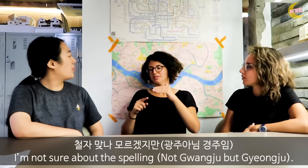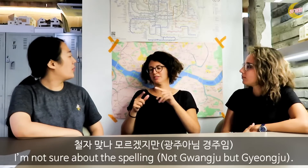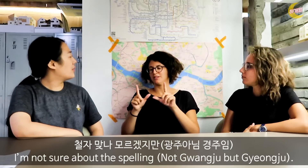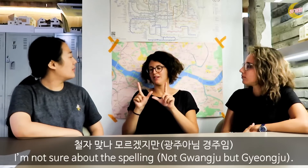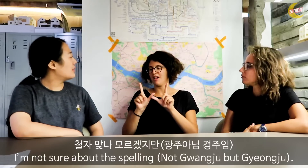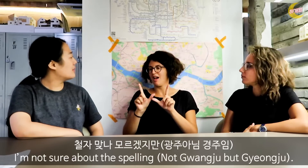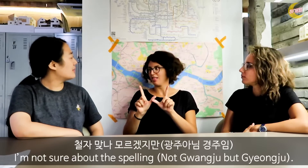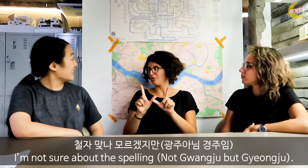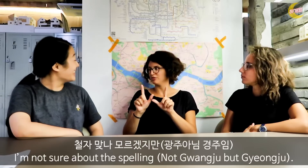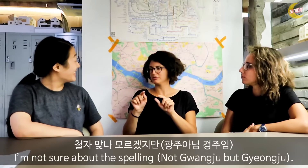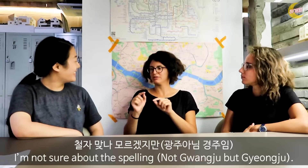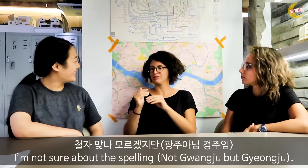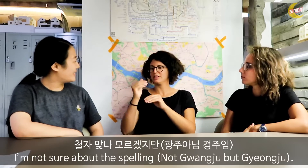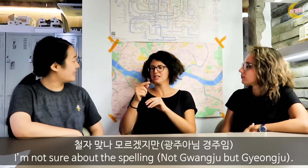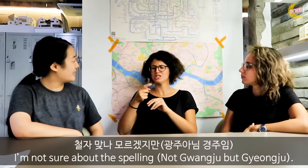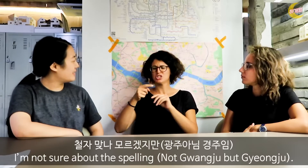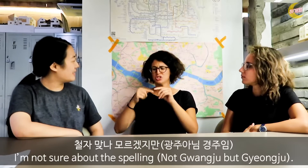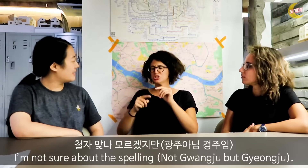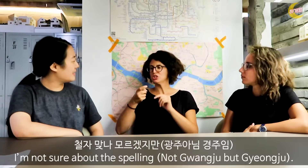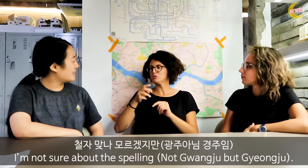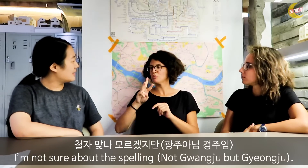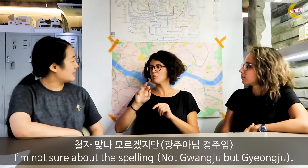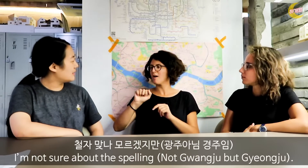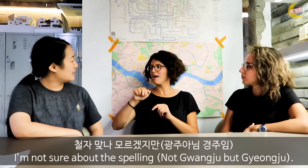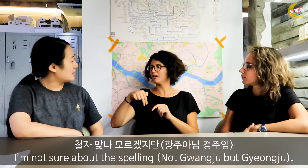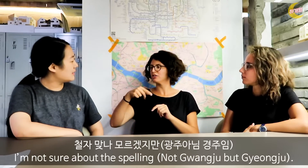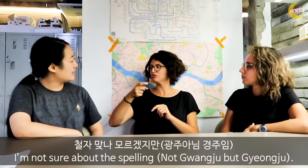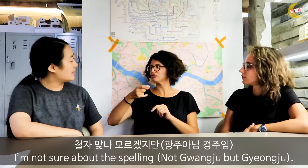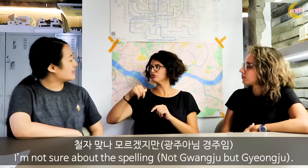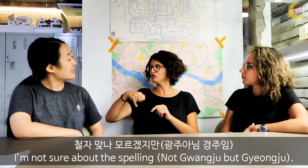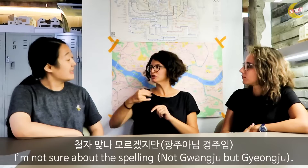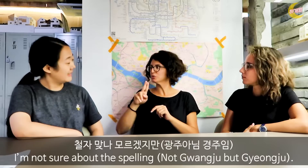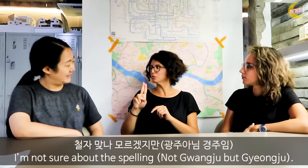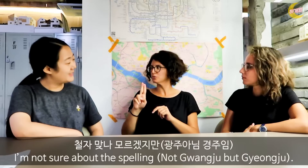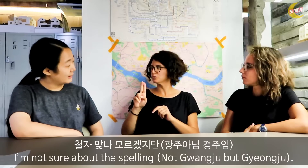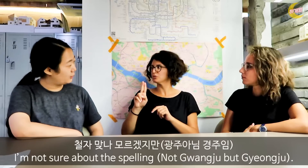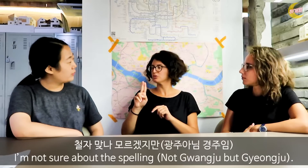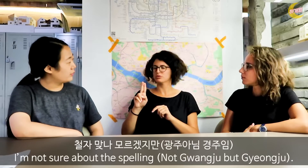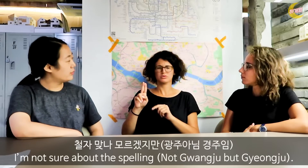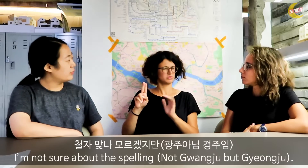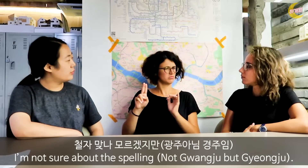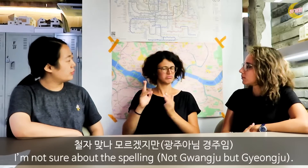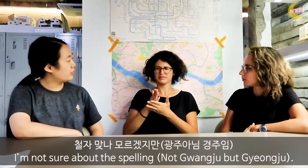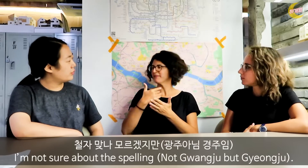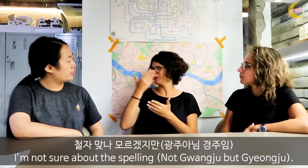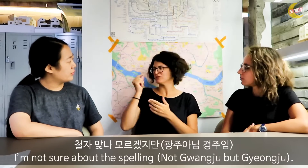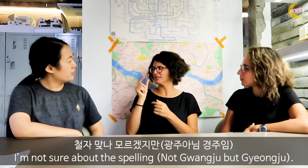I’m not sure about the spelling (Not Gwangju but Gyeongju).